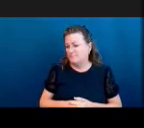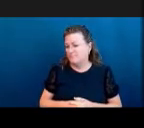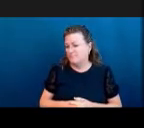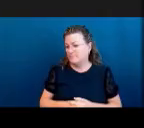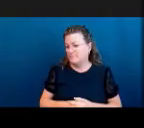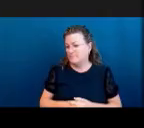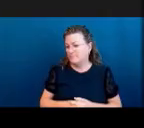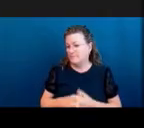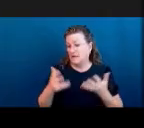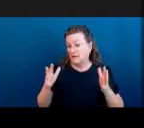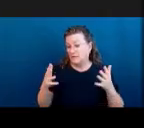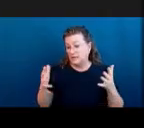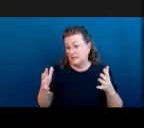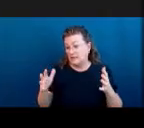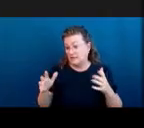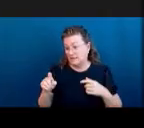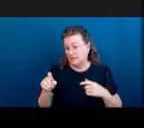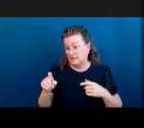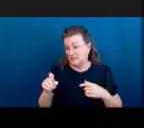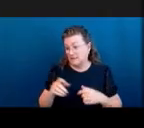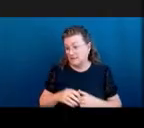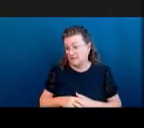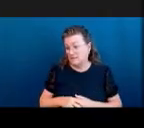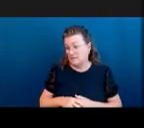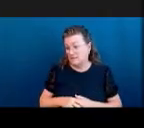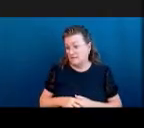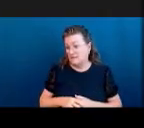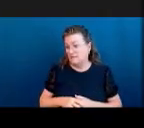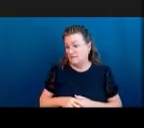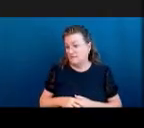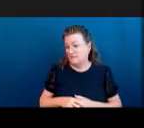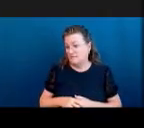Are you all done? Oh, I'm sorry, there you go.